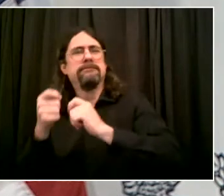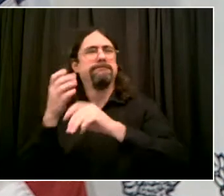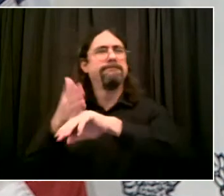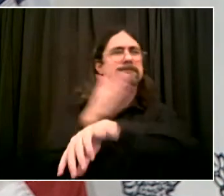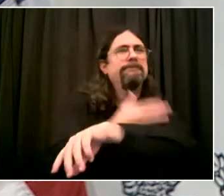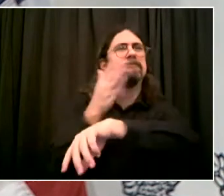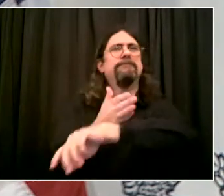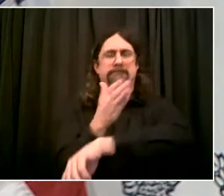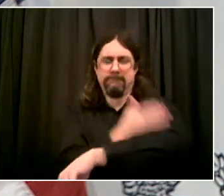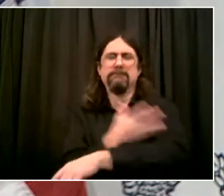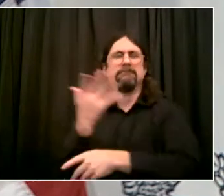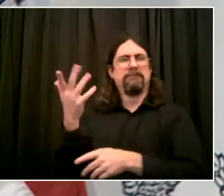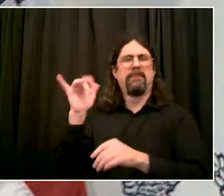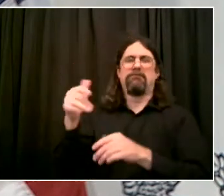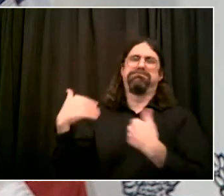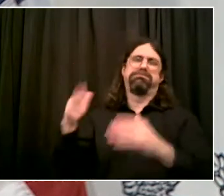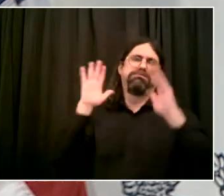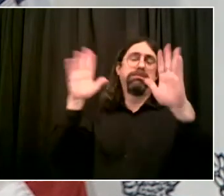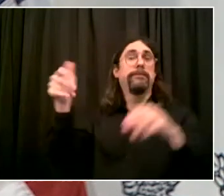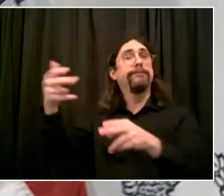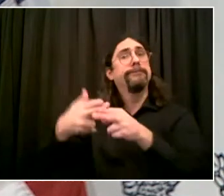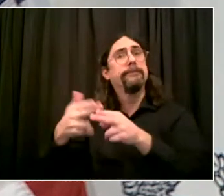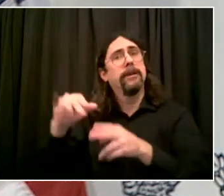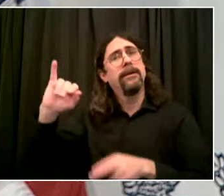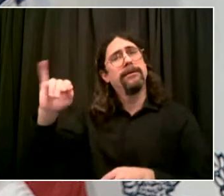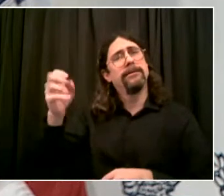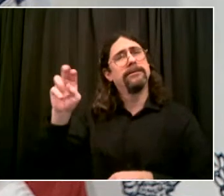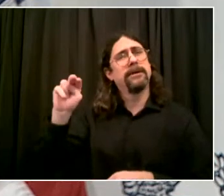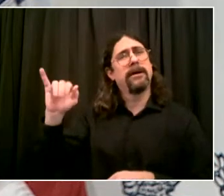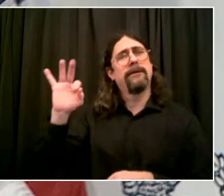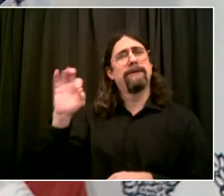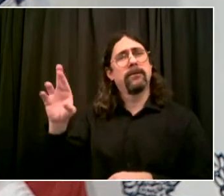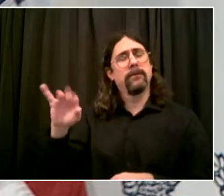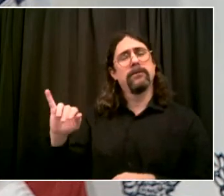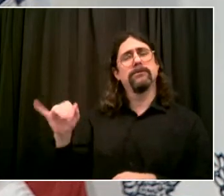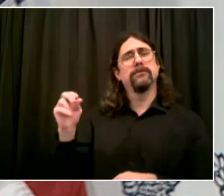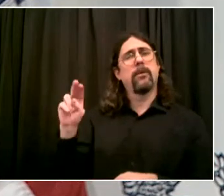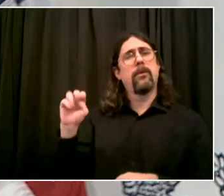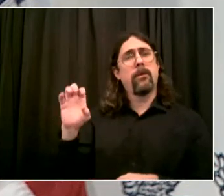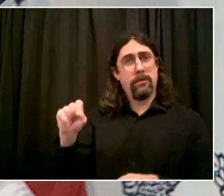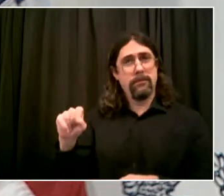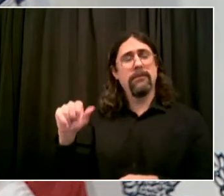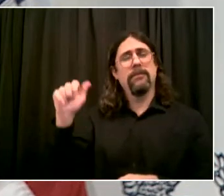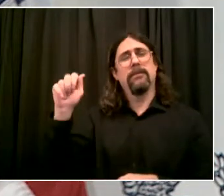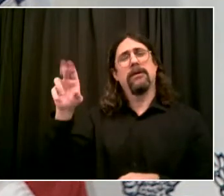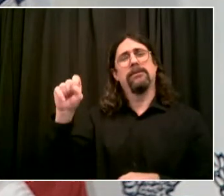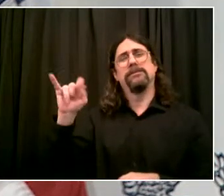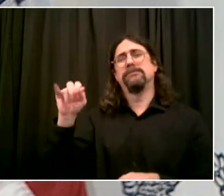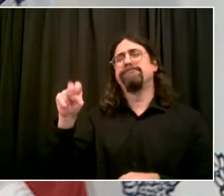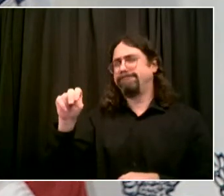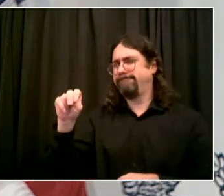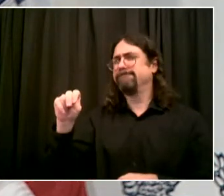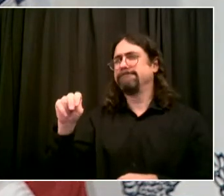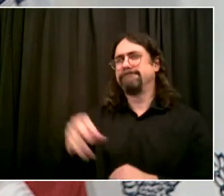AAUSTININ HAS BEEN